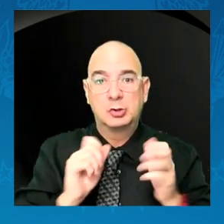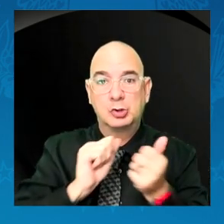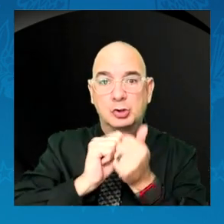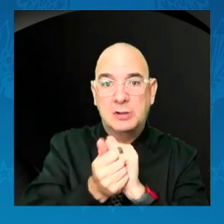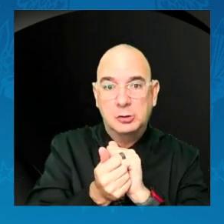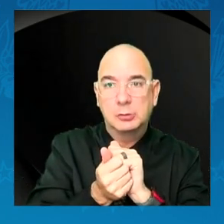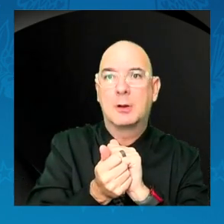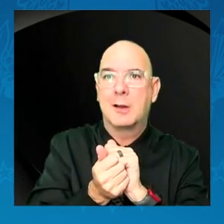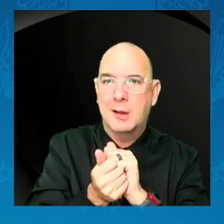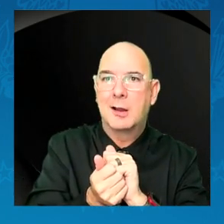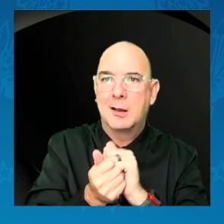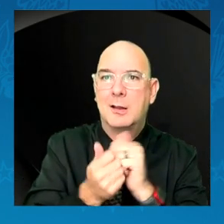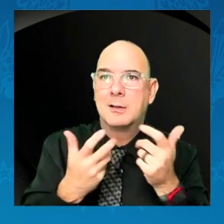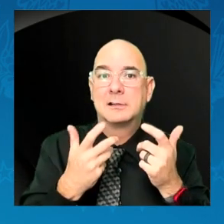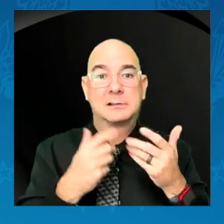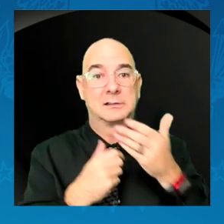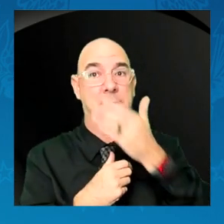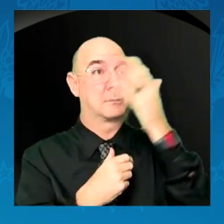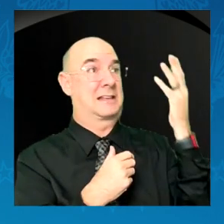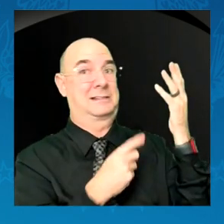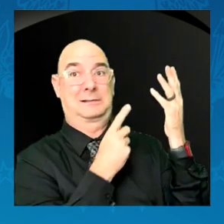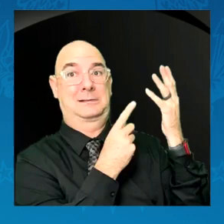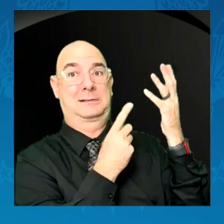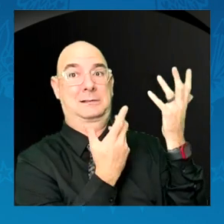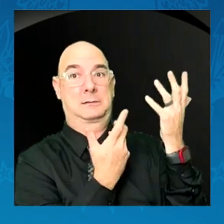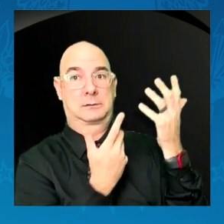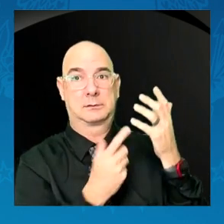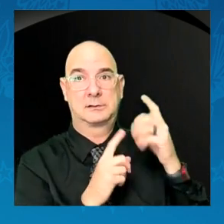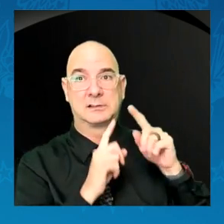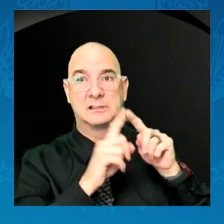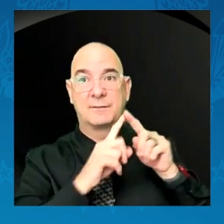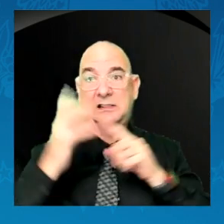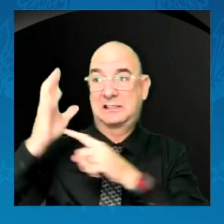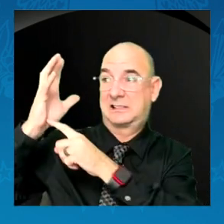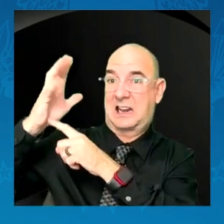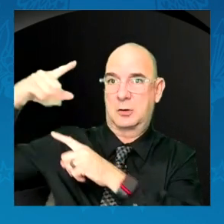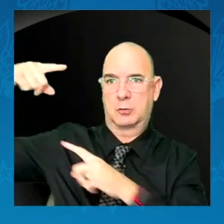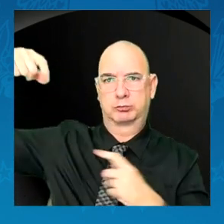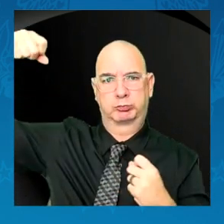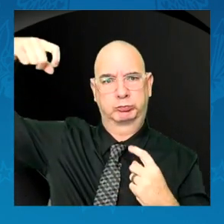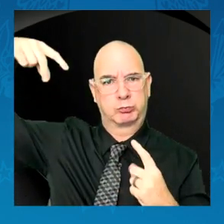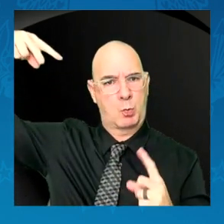and measurements from the Landsat satellites are important tools for sustainable resource management,